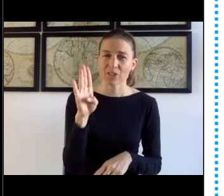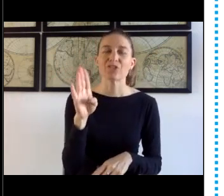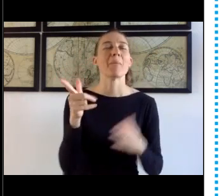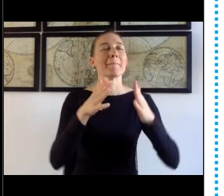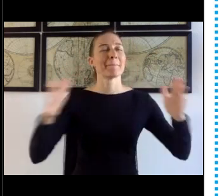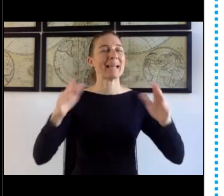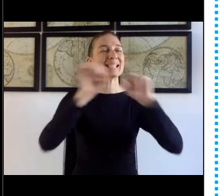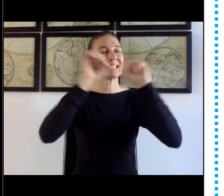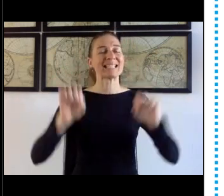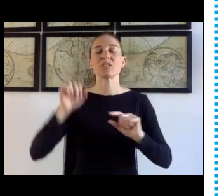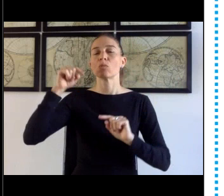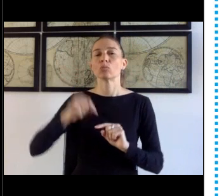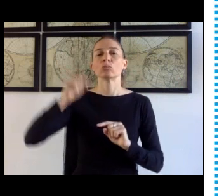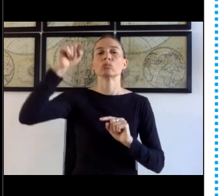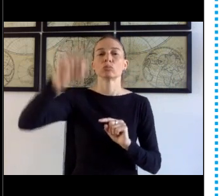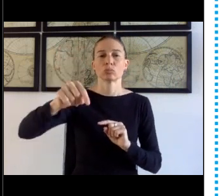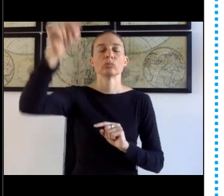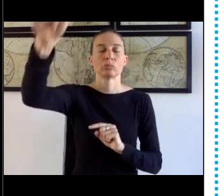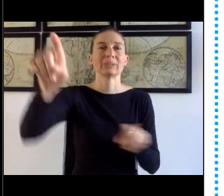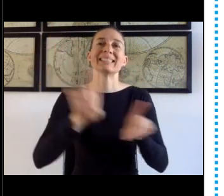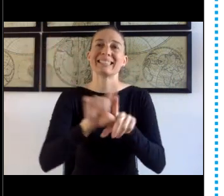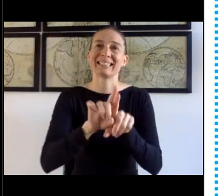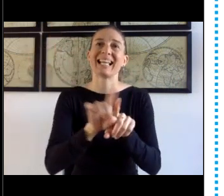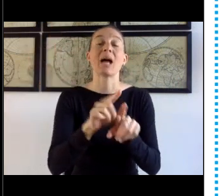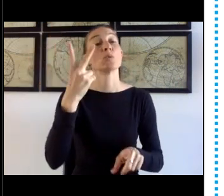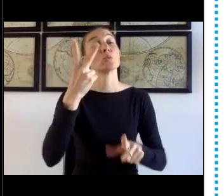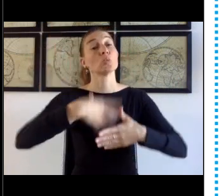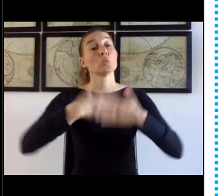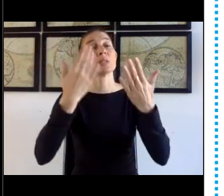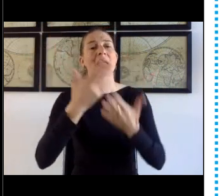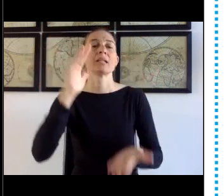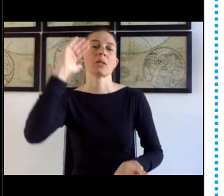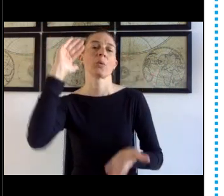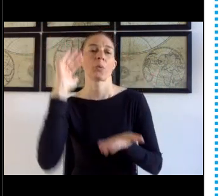So we think this is possible everywhere but I have to say